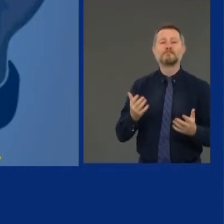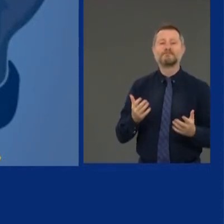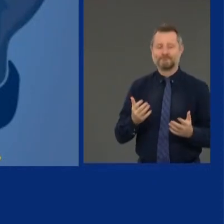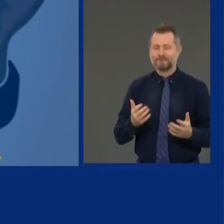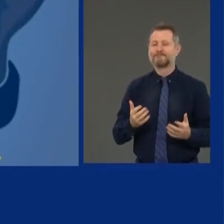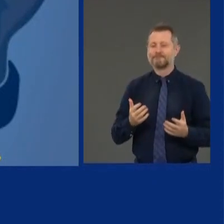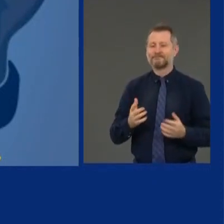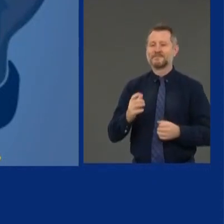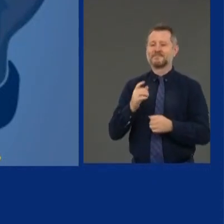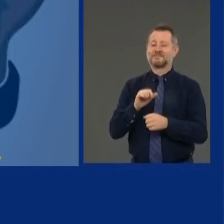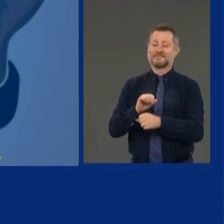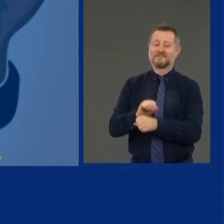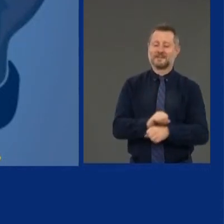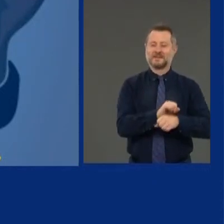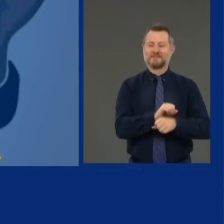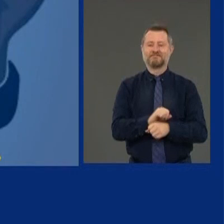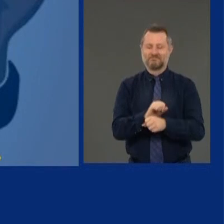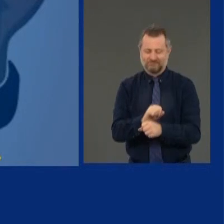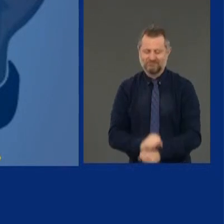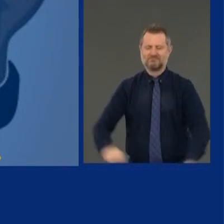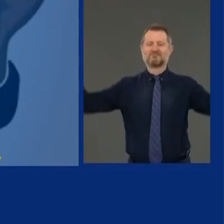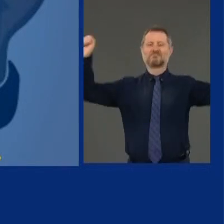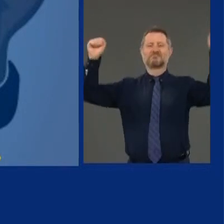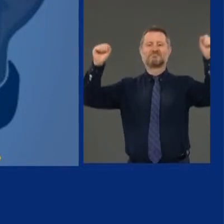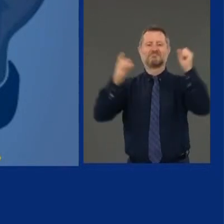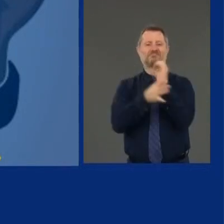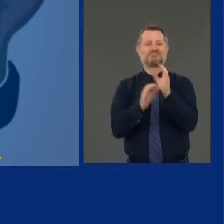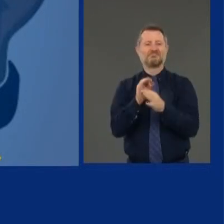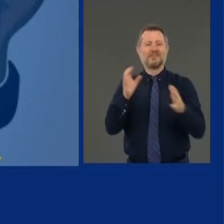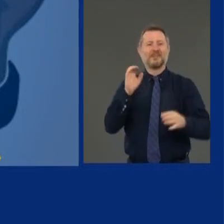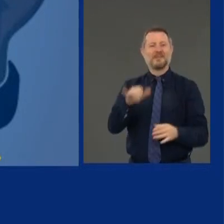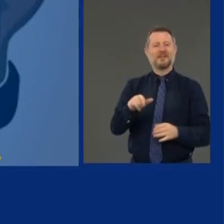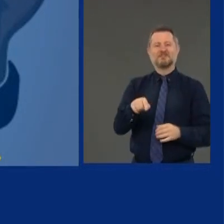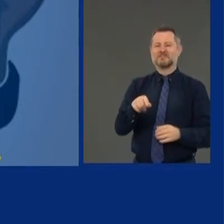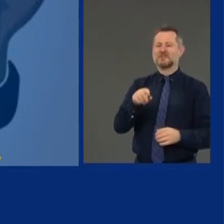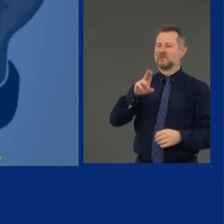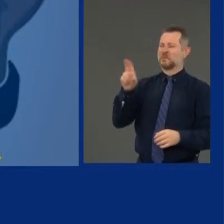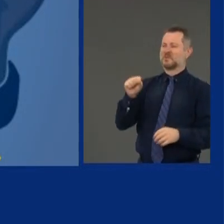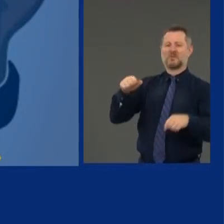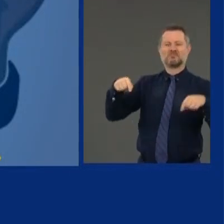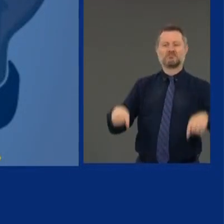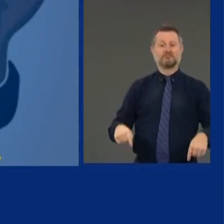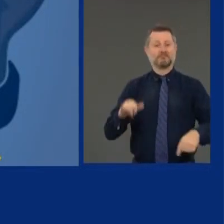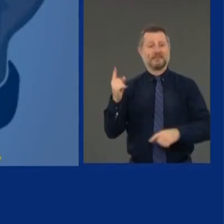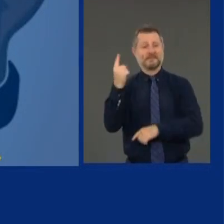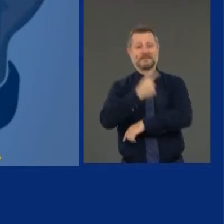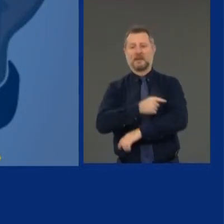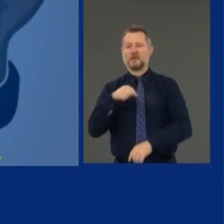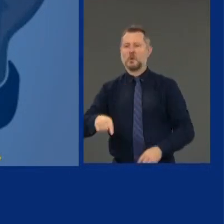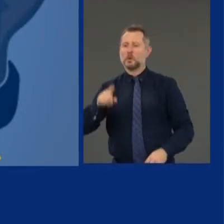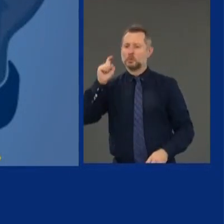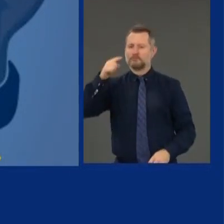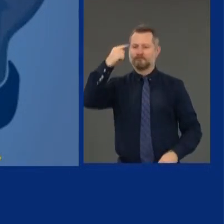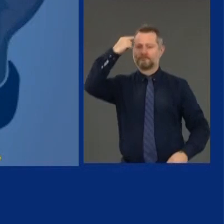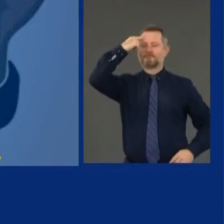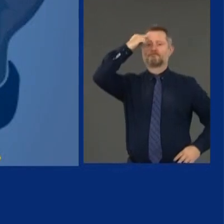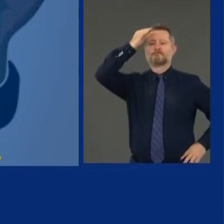FRIDAY IS JUNETEENTH CONGRESSMEN